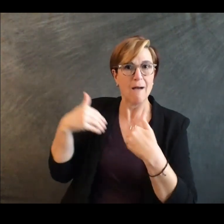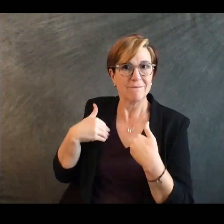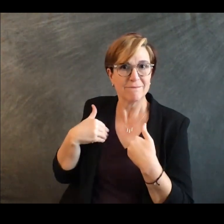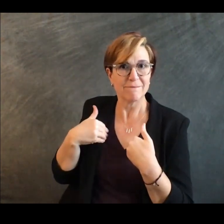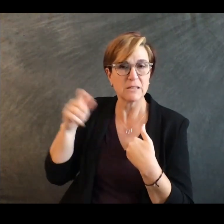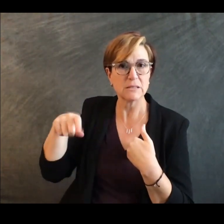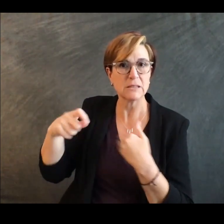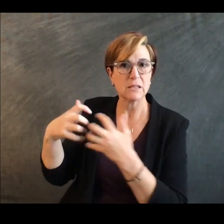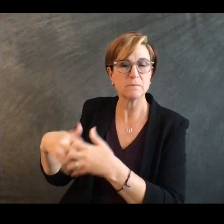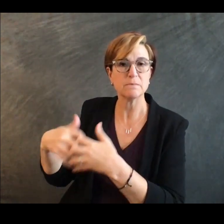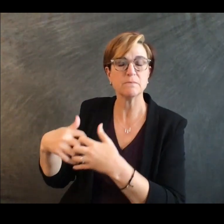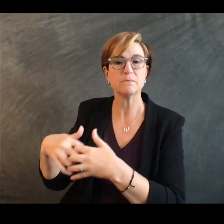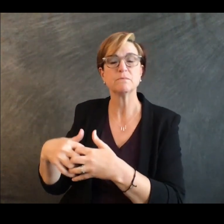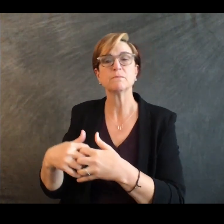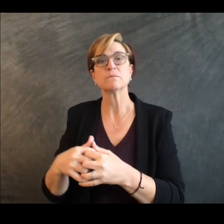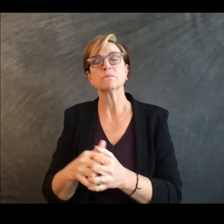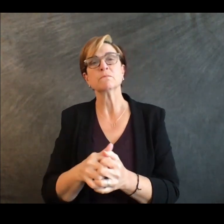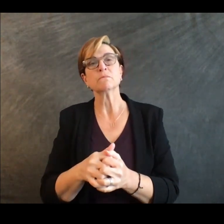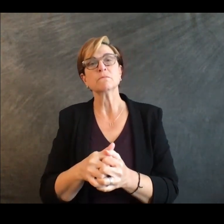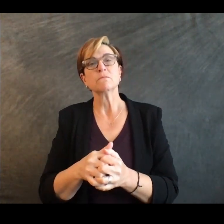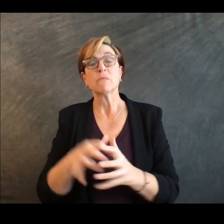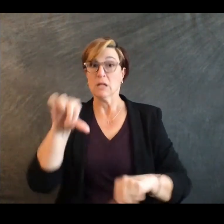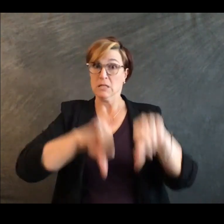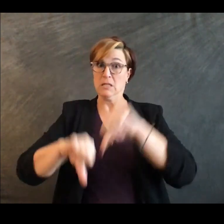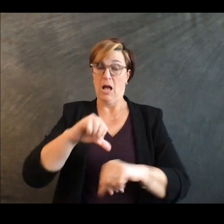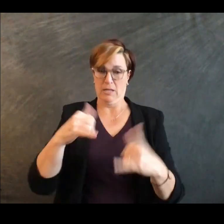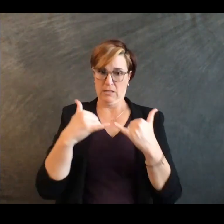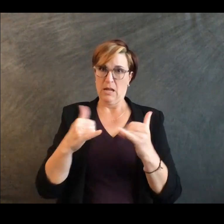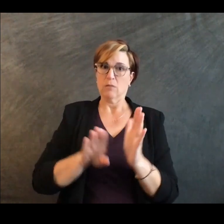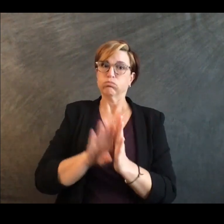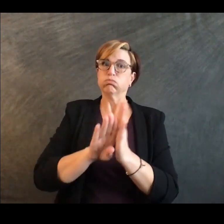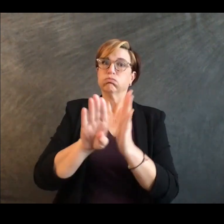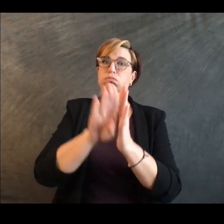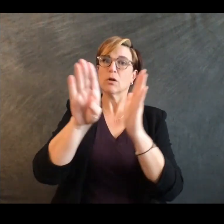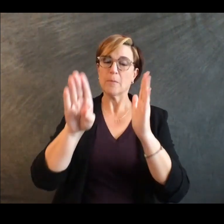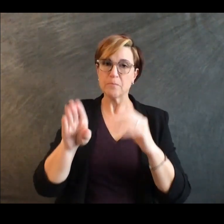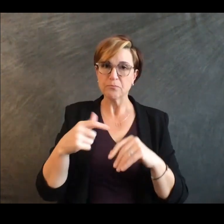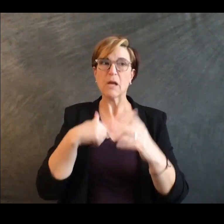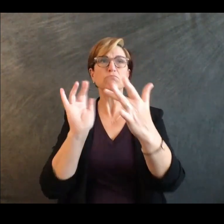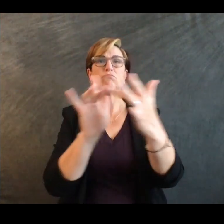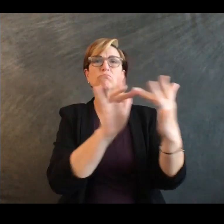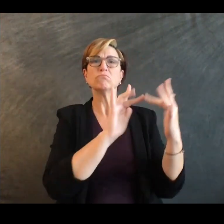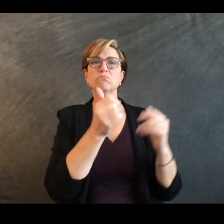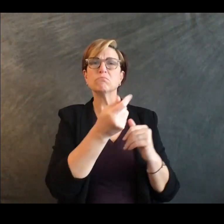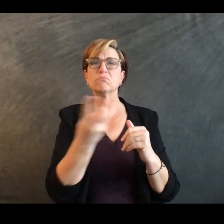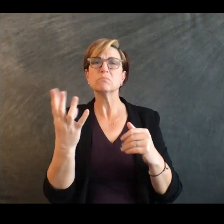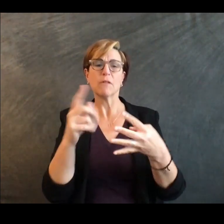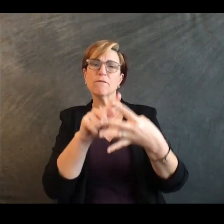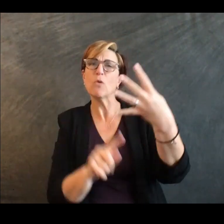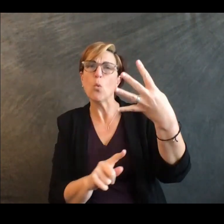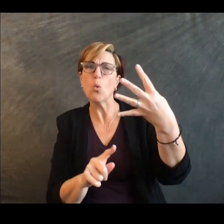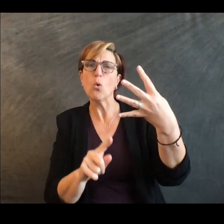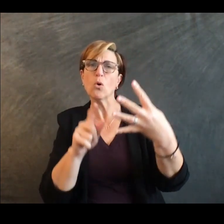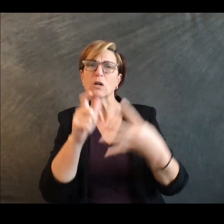of the medical war the companies I've spoke to the four leading I called the